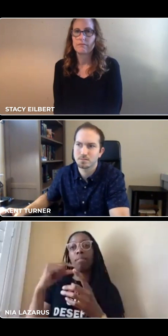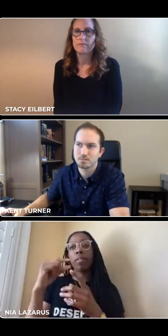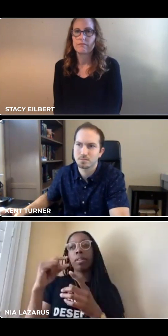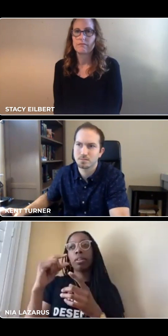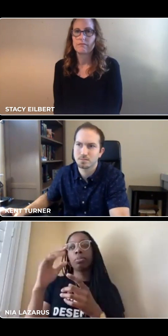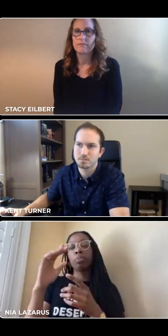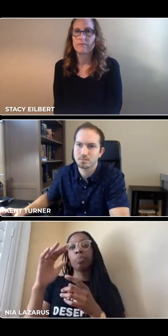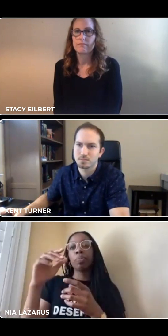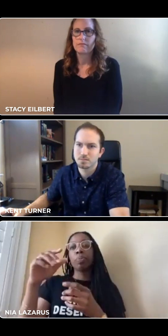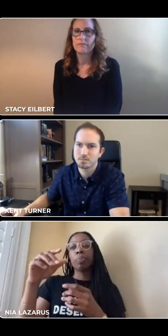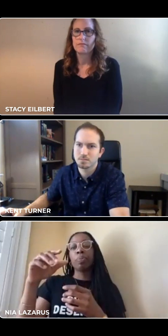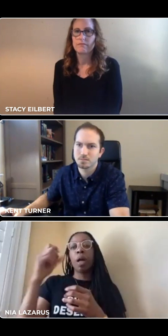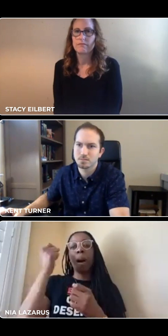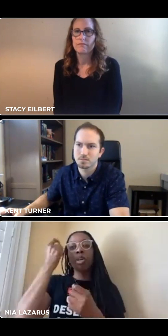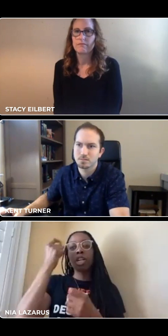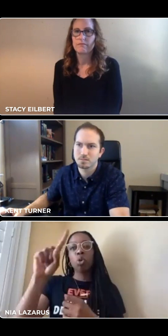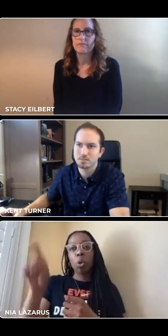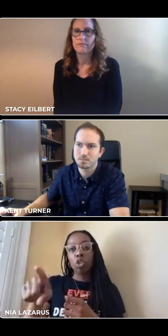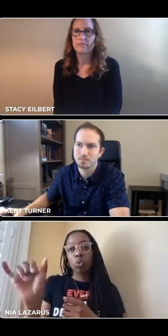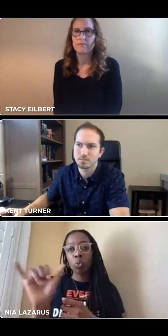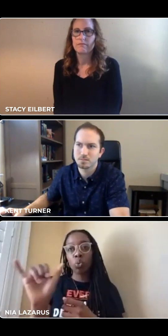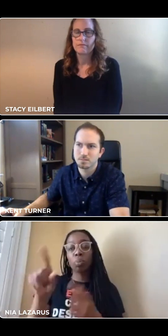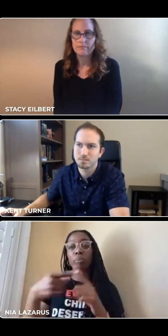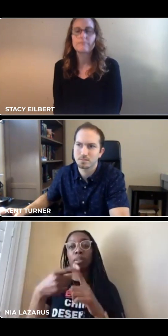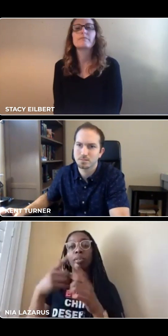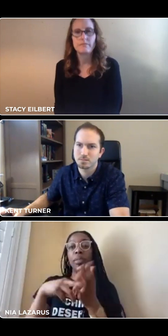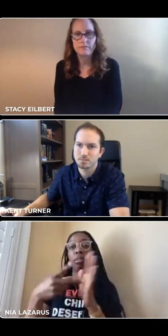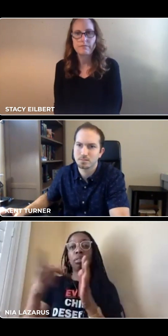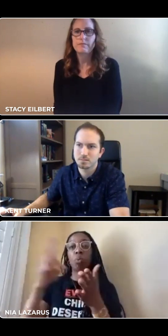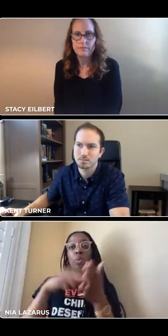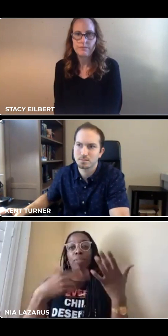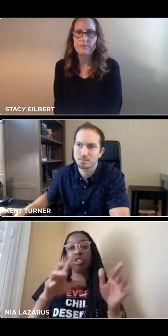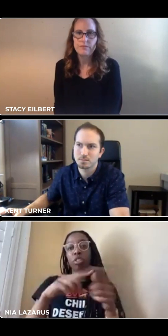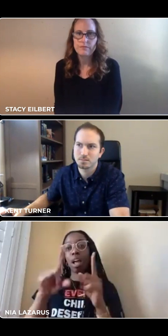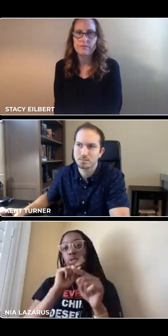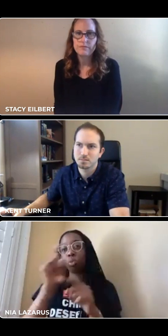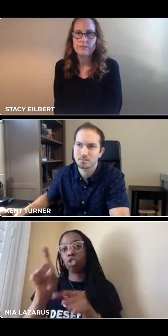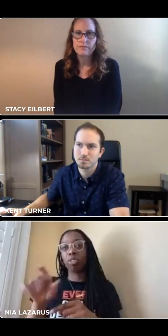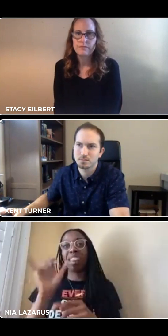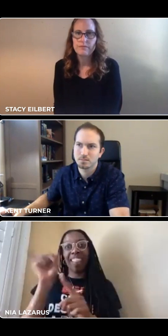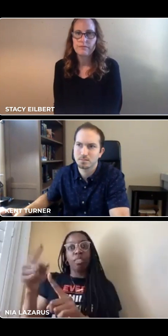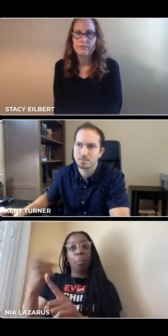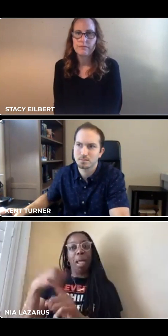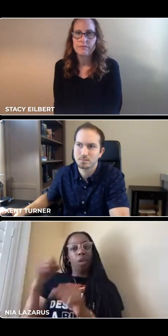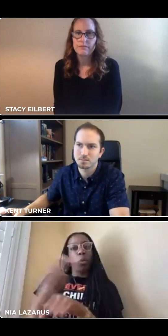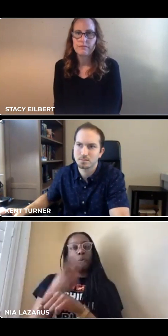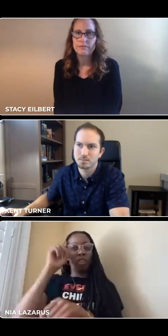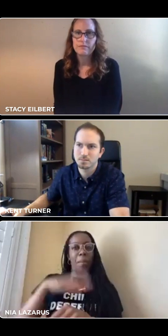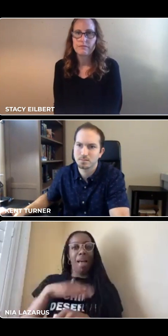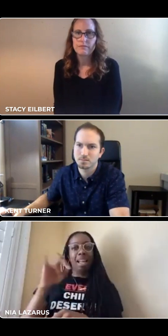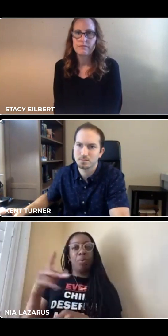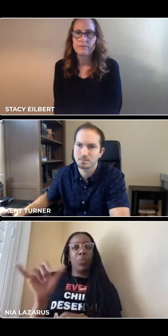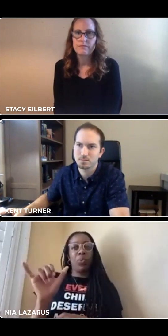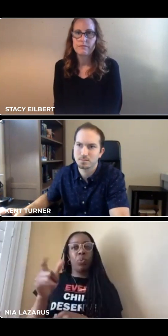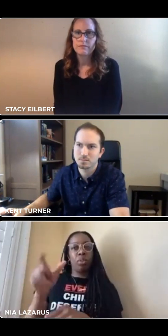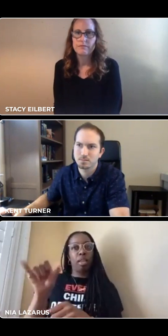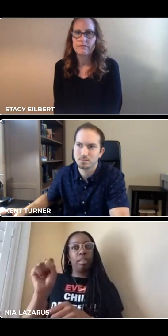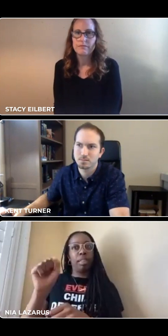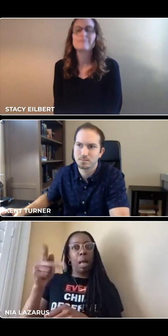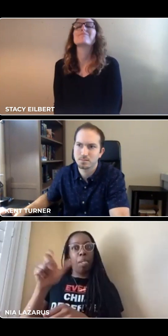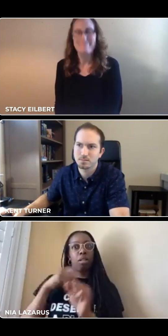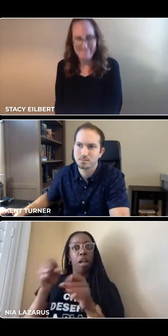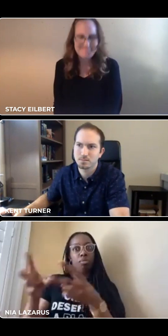read a passage, and then have some understanding questions for comprehension. That's what I